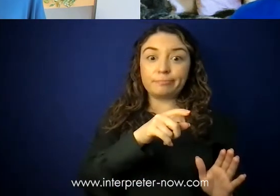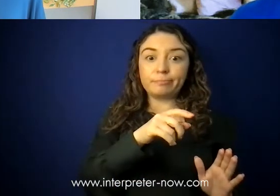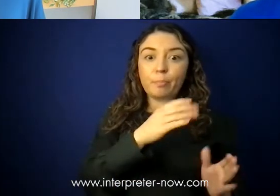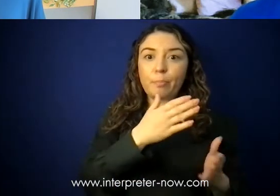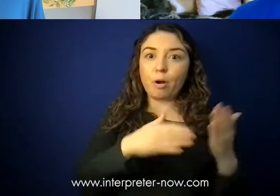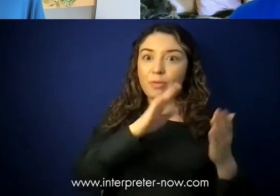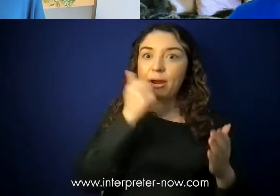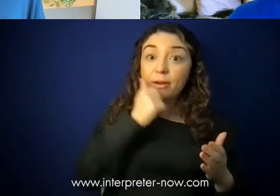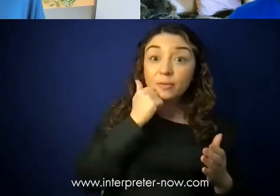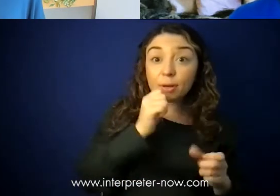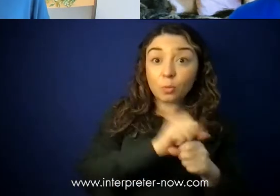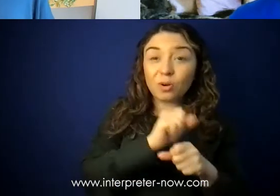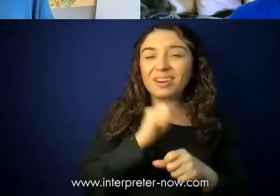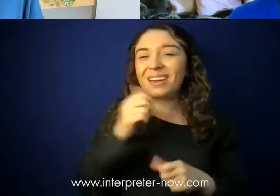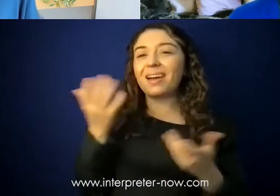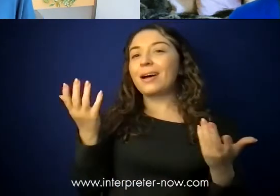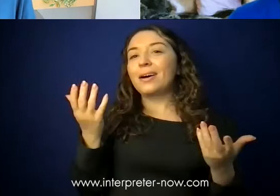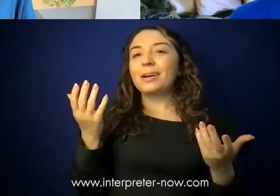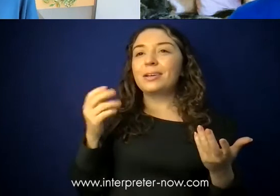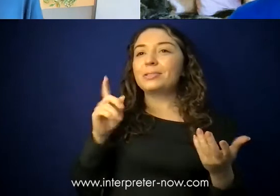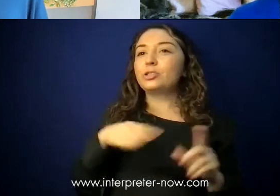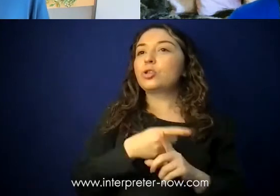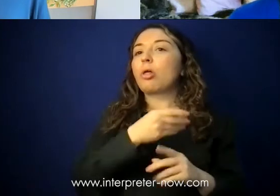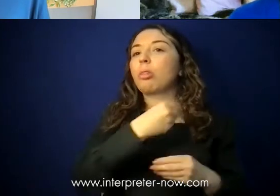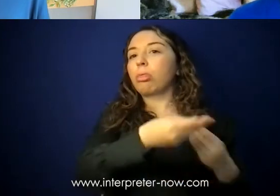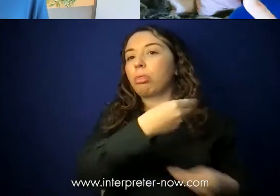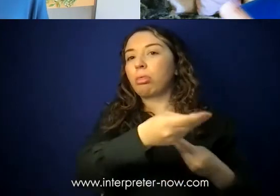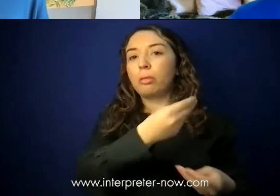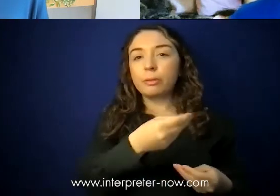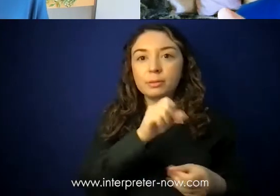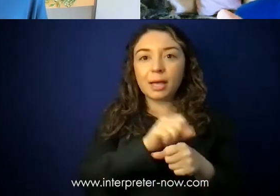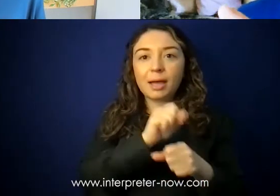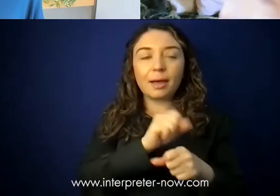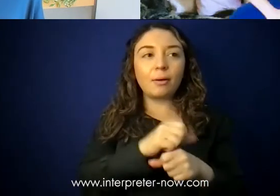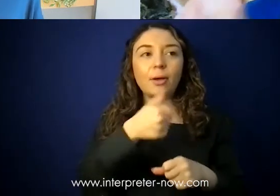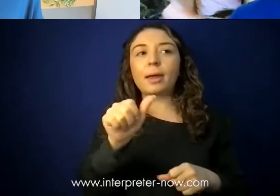Like, it's not just the task, it's not just the project, it's not just getting the end